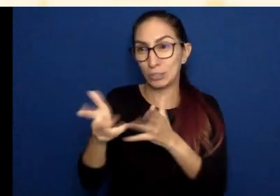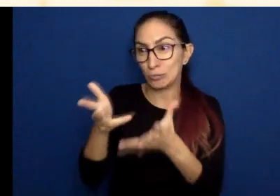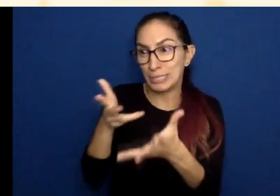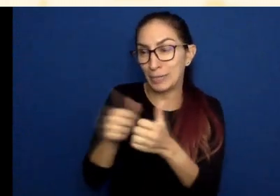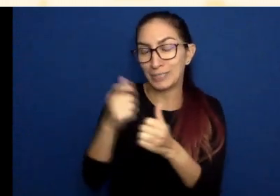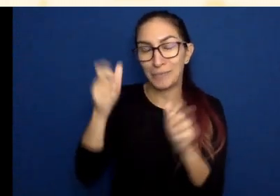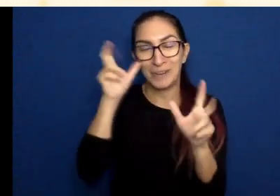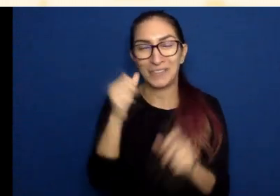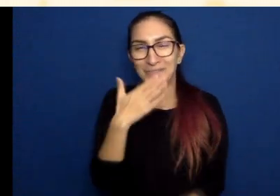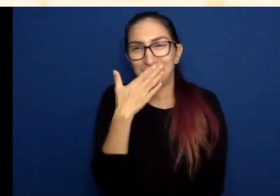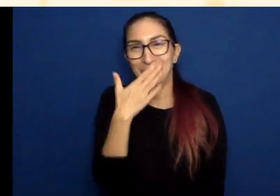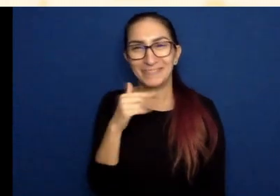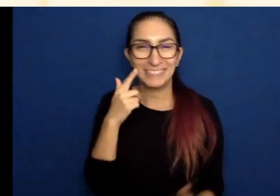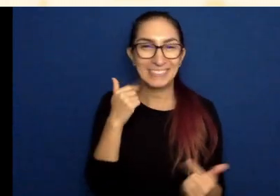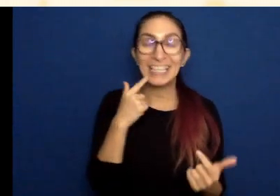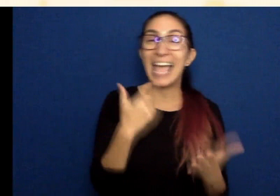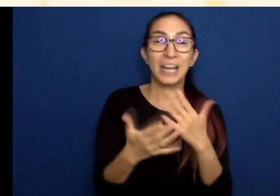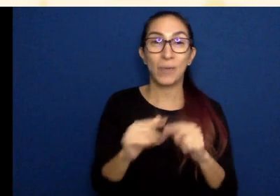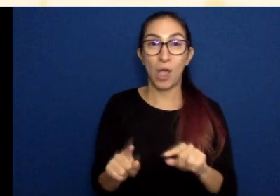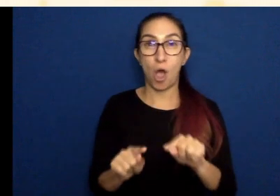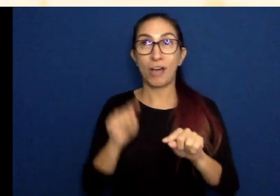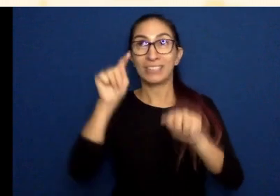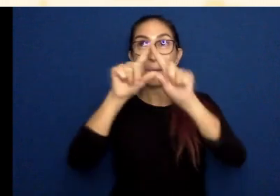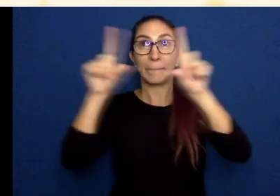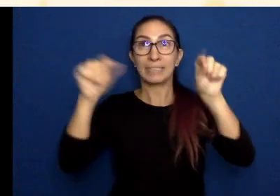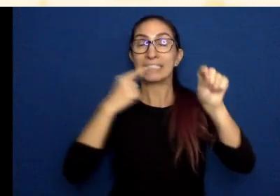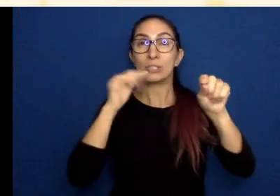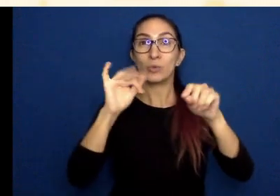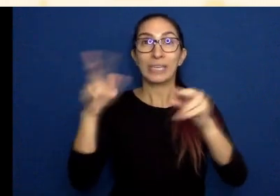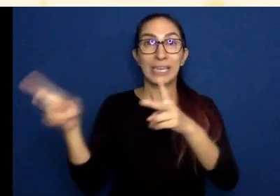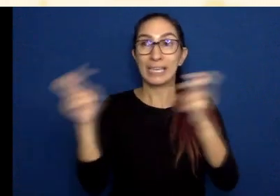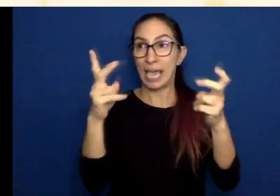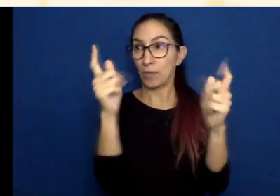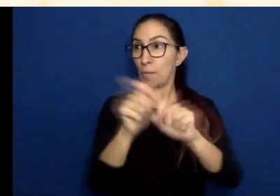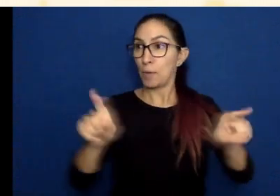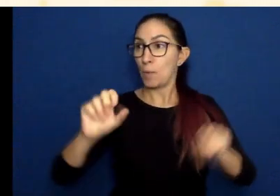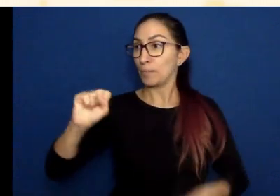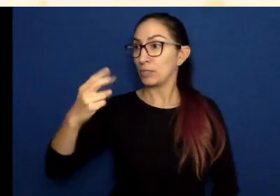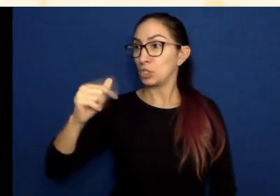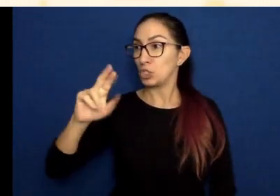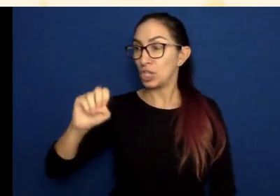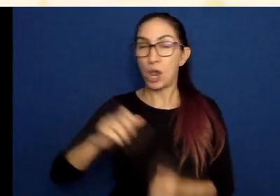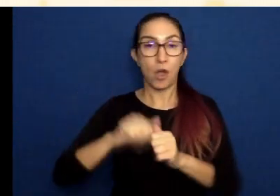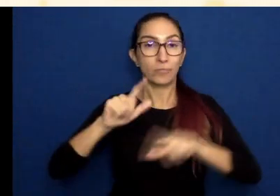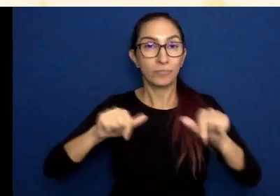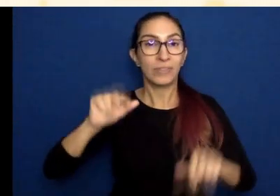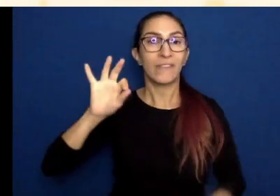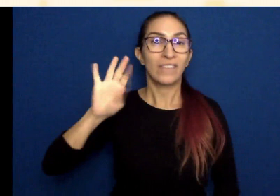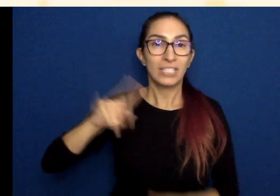Anyway, at the top of that, you can actually share on various different social-media networks: Facebook, Twitter,